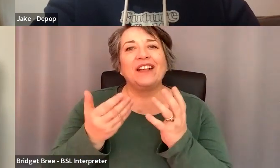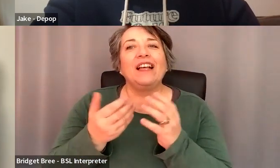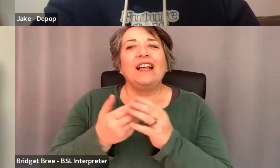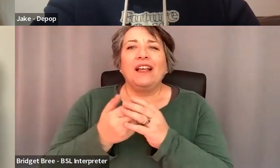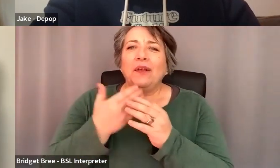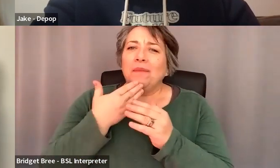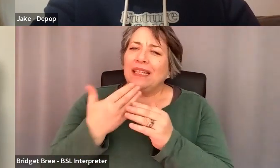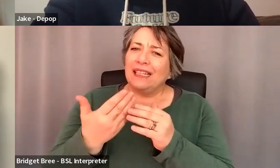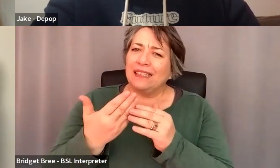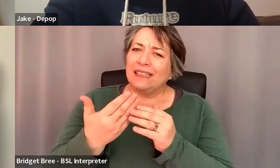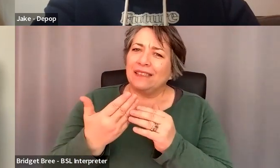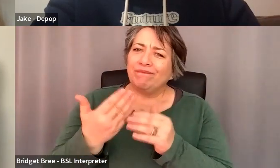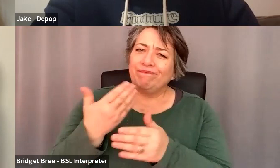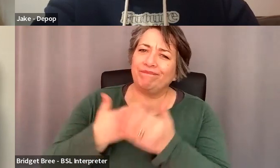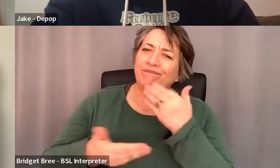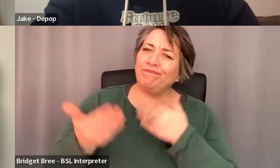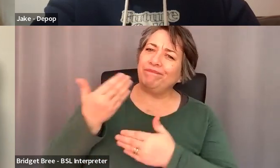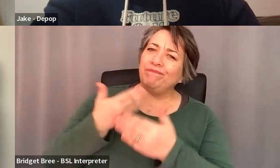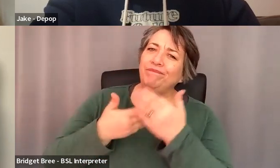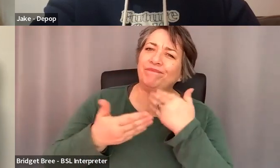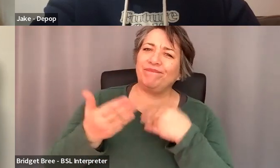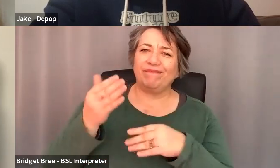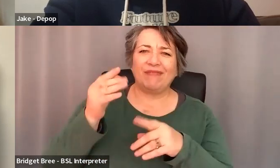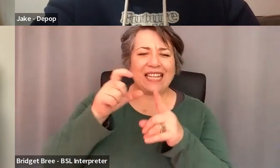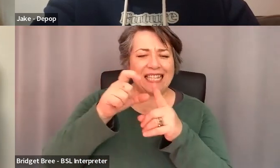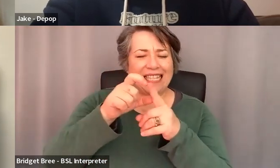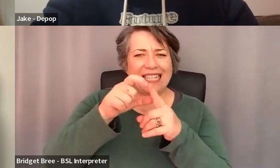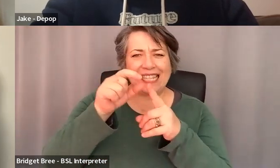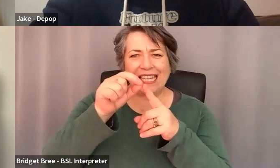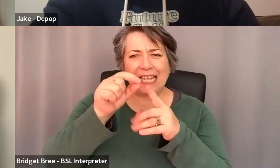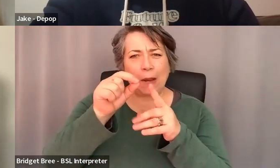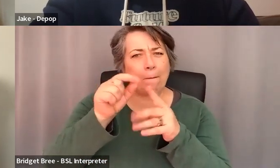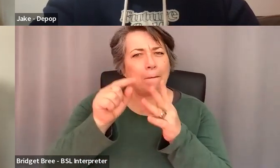me a little bit about who deeper power? What is it that you do? Can you will tell me a little bit about who Depop are, what is it that you do.